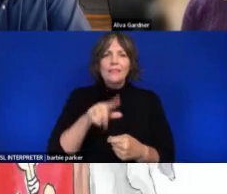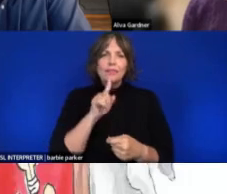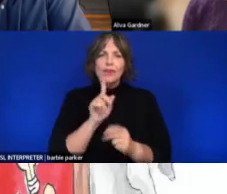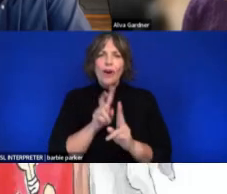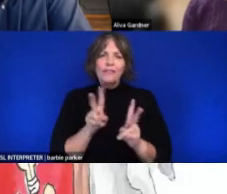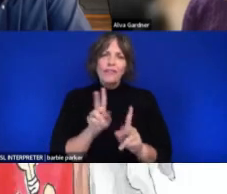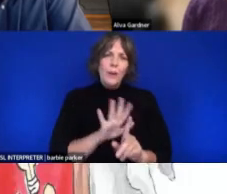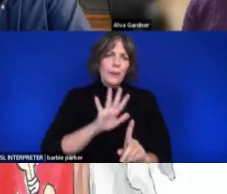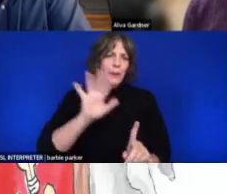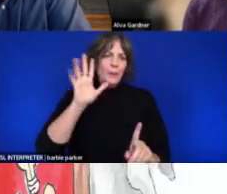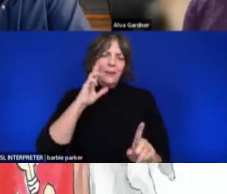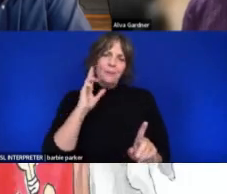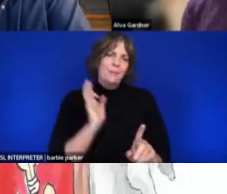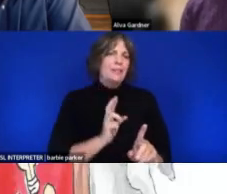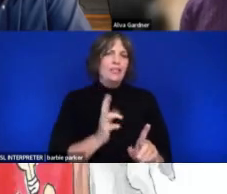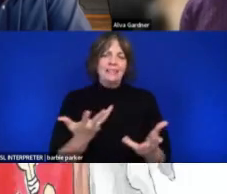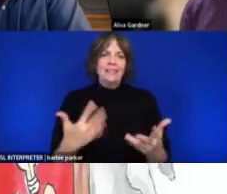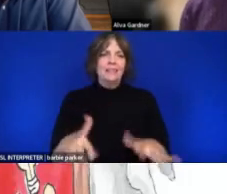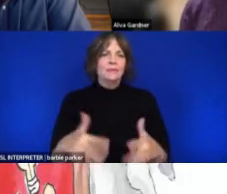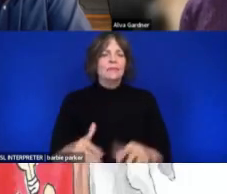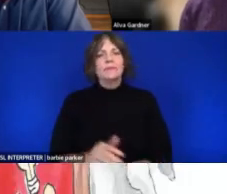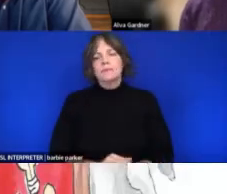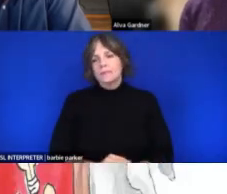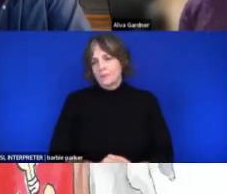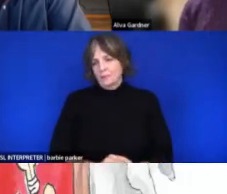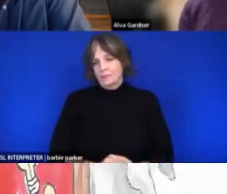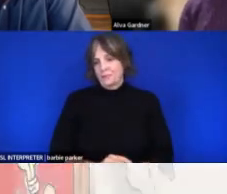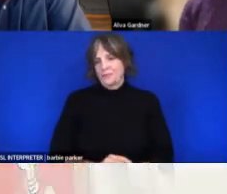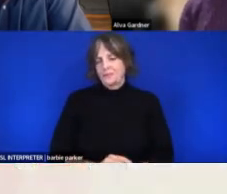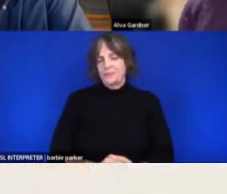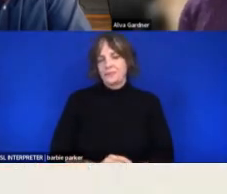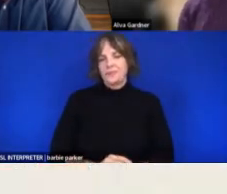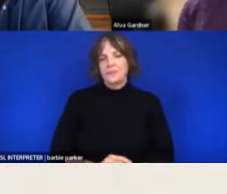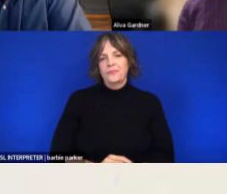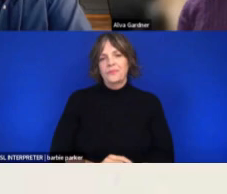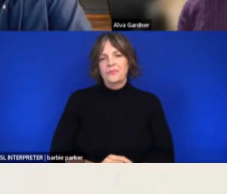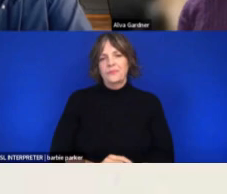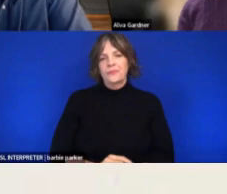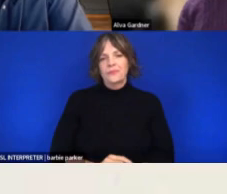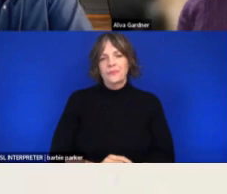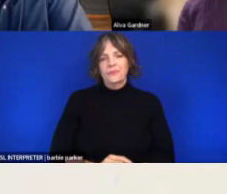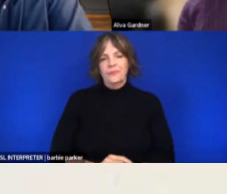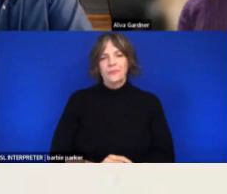about what those nine elements are and how we should start to approach them. So the 9 Elements